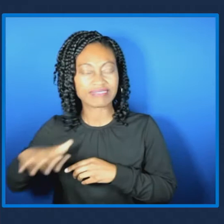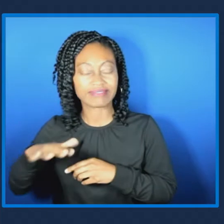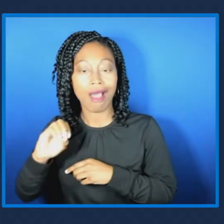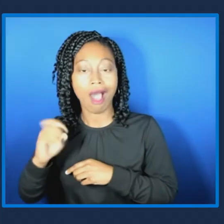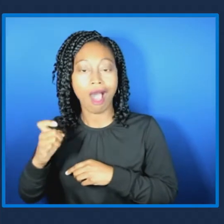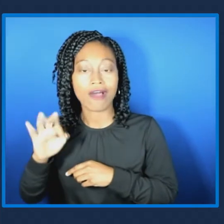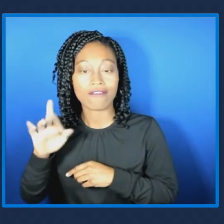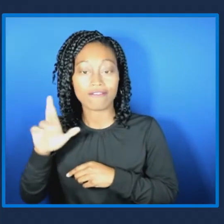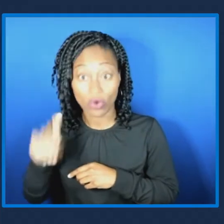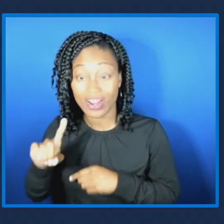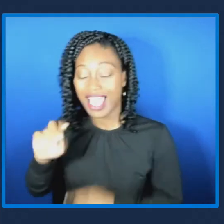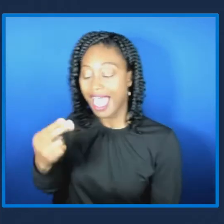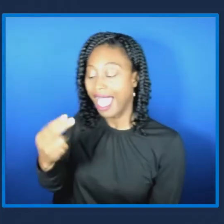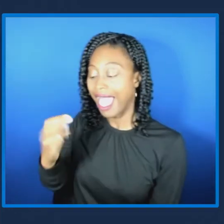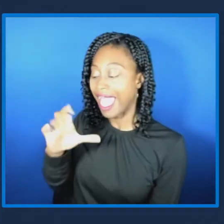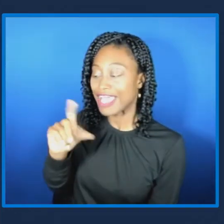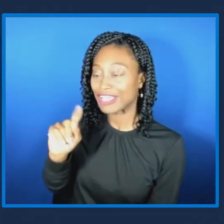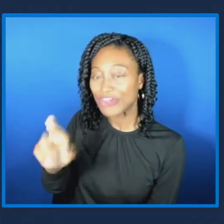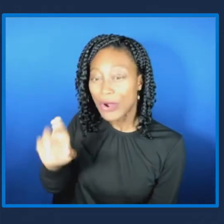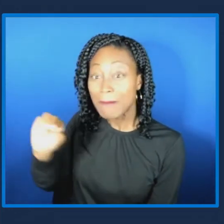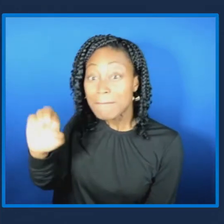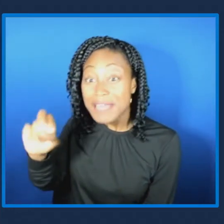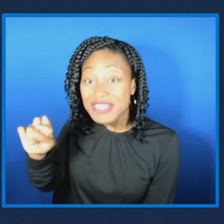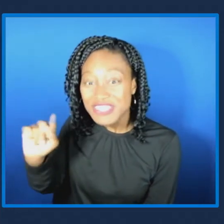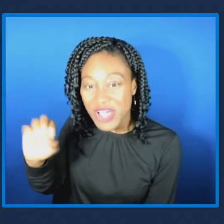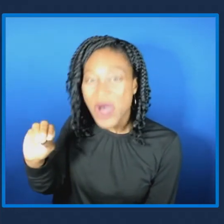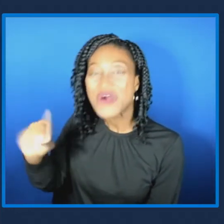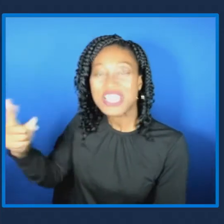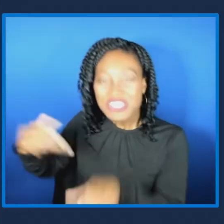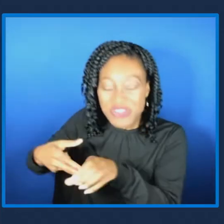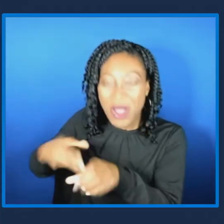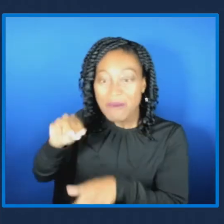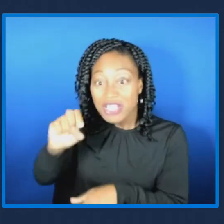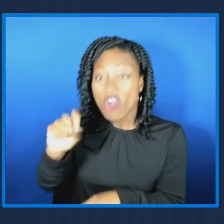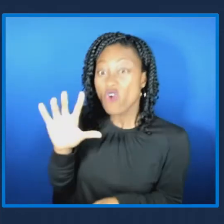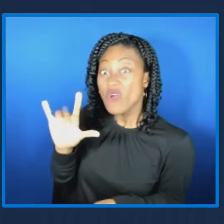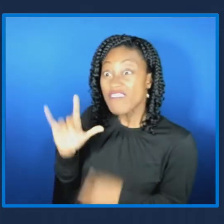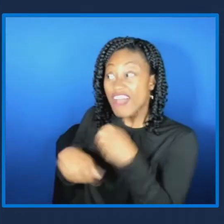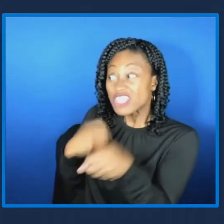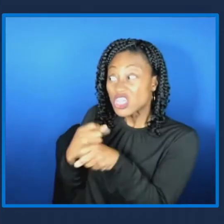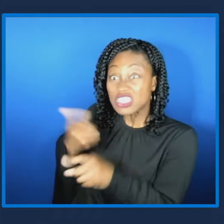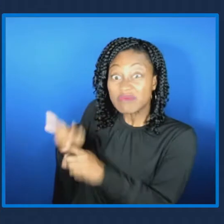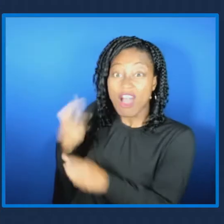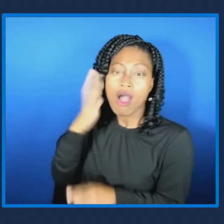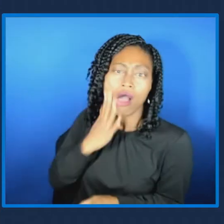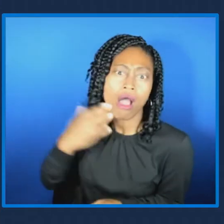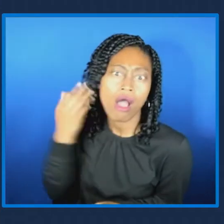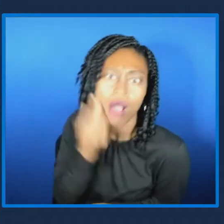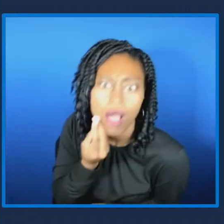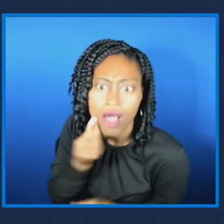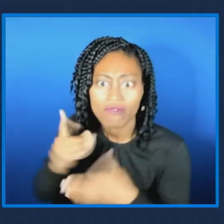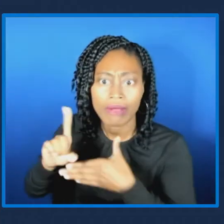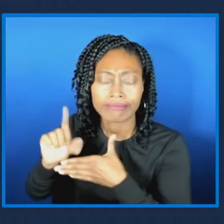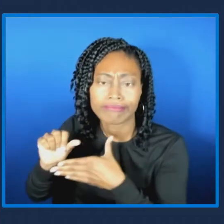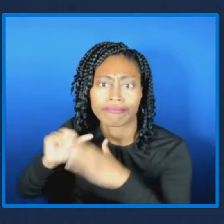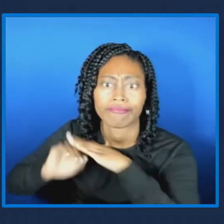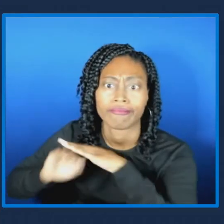to Microsoft with over 25 years of accessibility experience. Hector brought with him deep connections